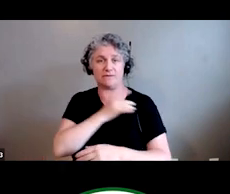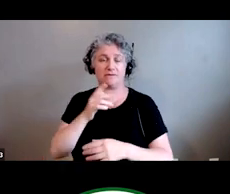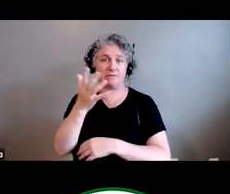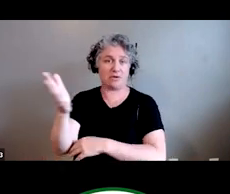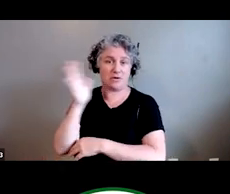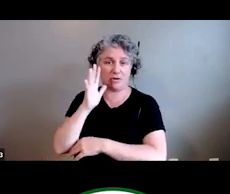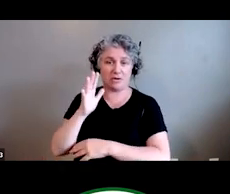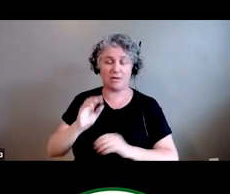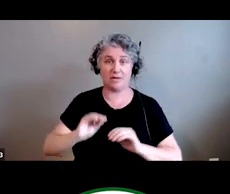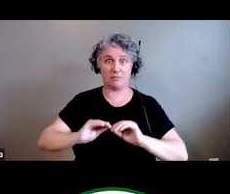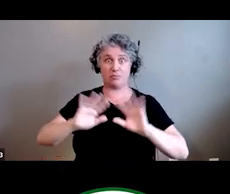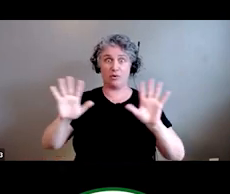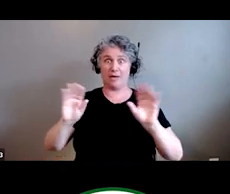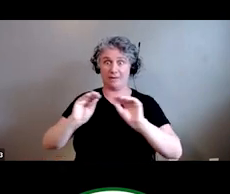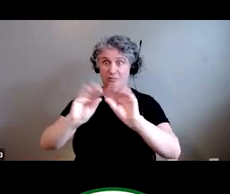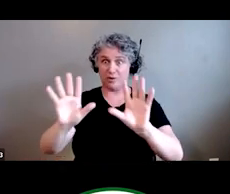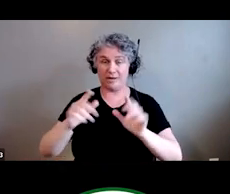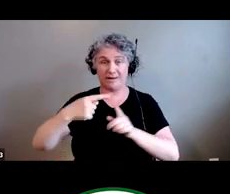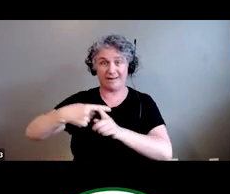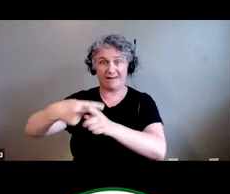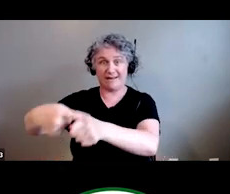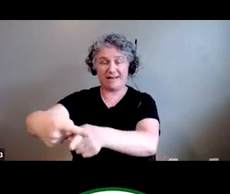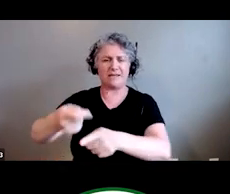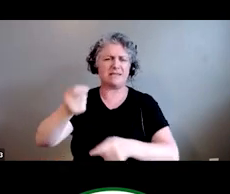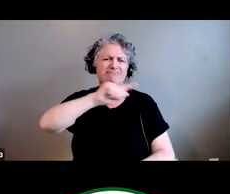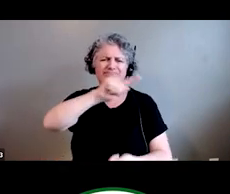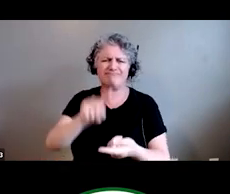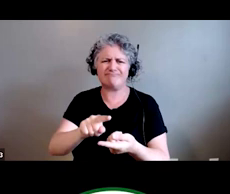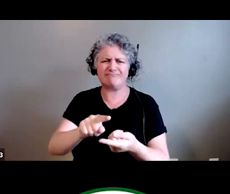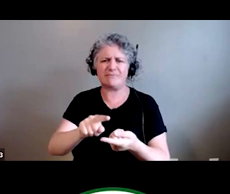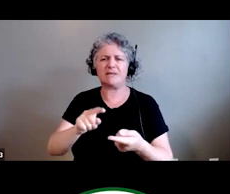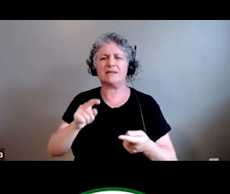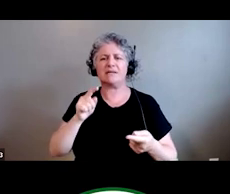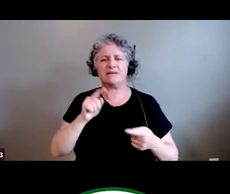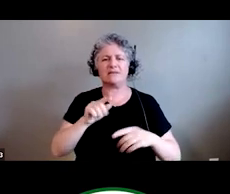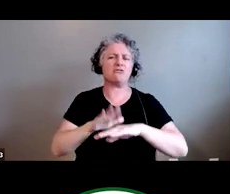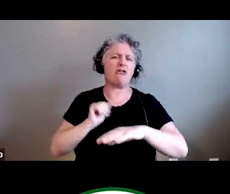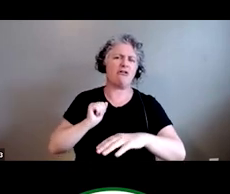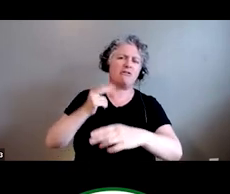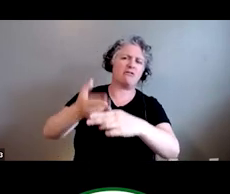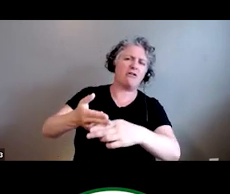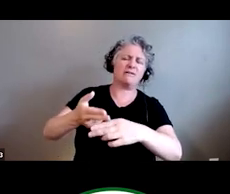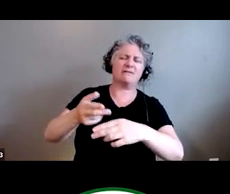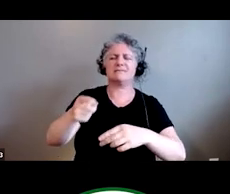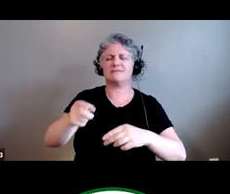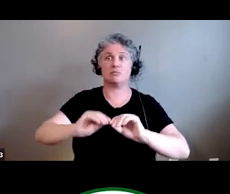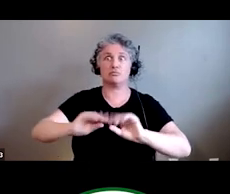On our project to be a relative bright spot we asked the piece of infrastructure or a feature meet just half of the required standards.